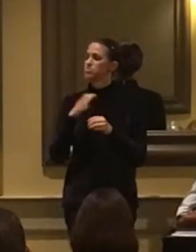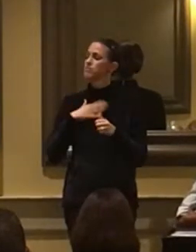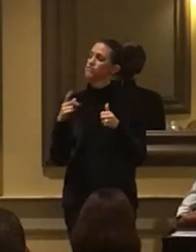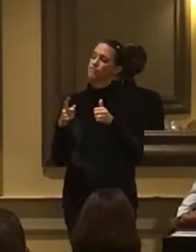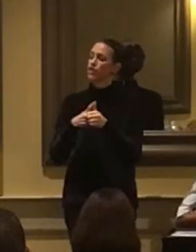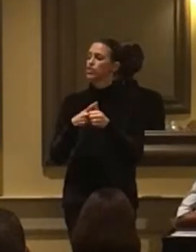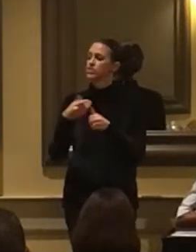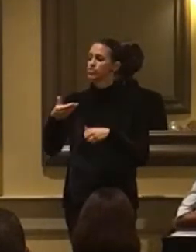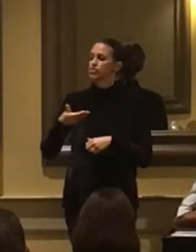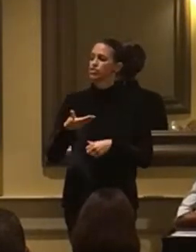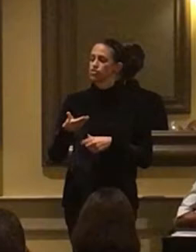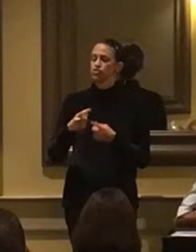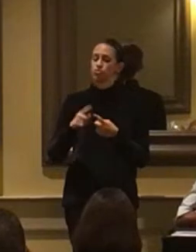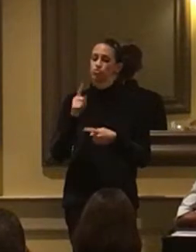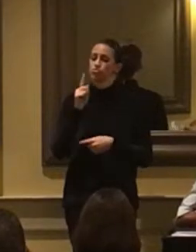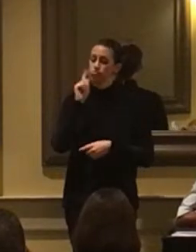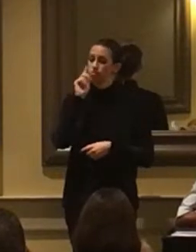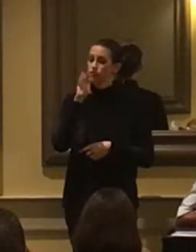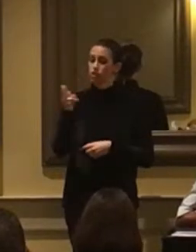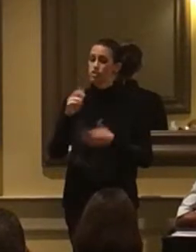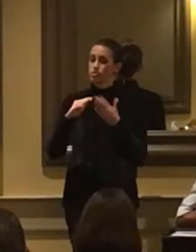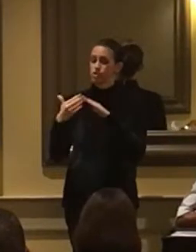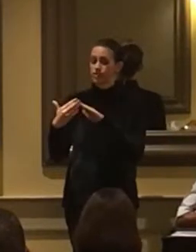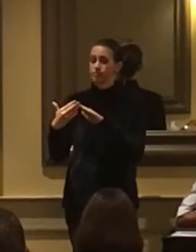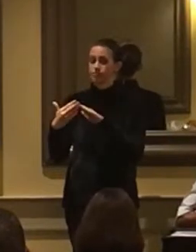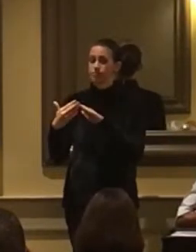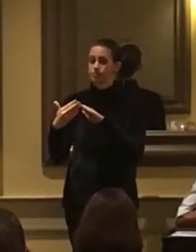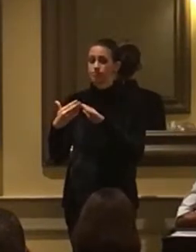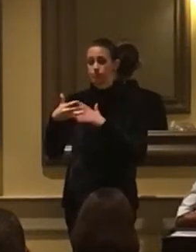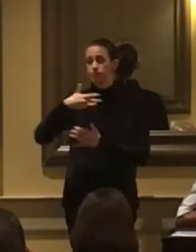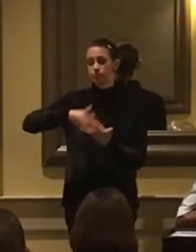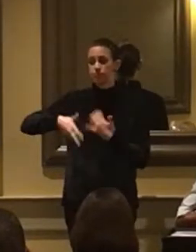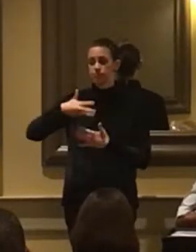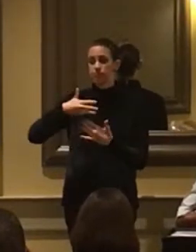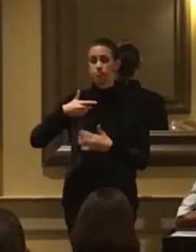to the deaf and hard of hearing community Had gone from being the only kid